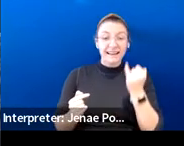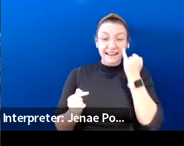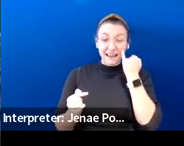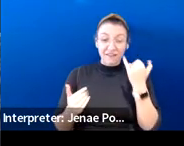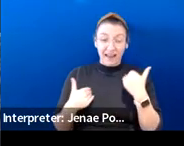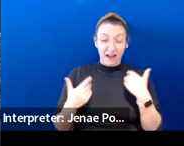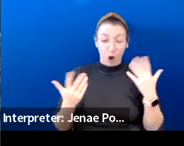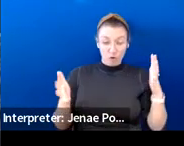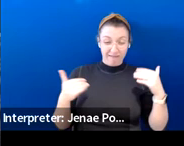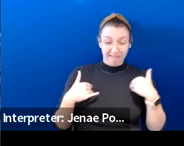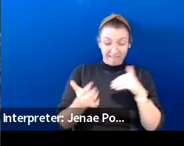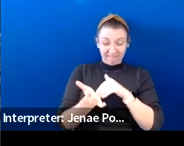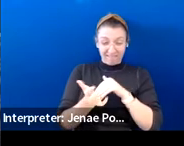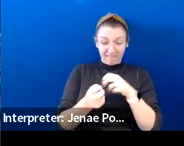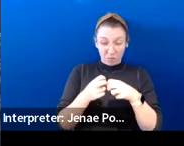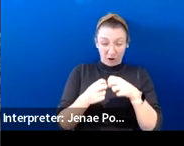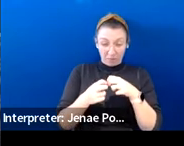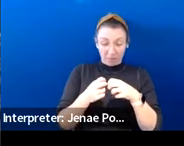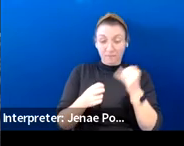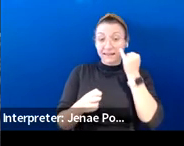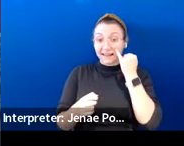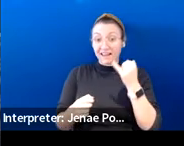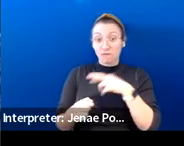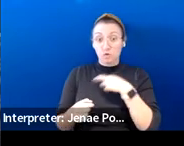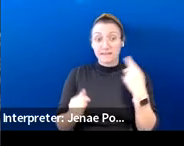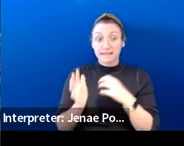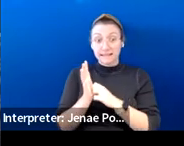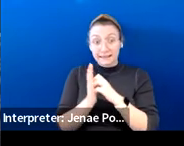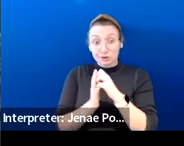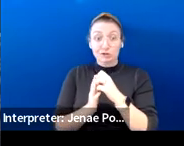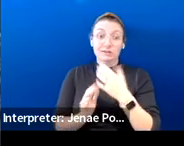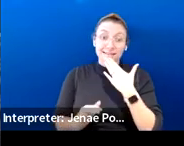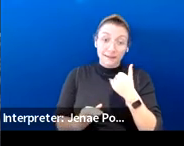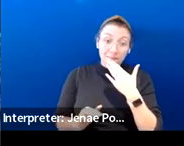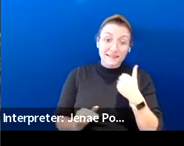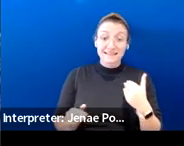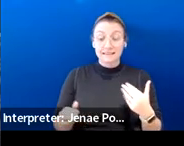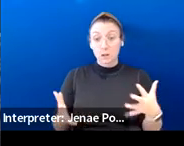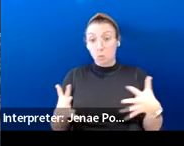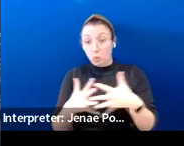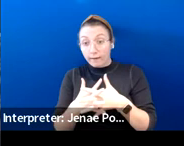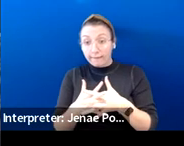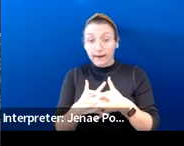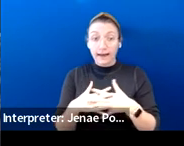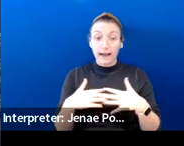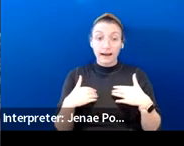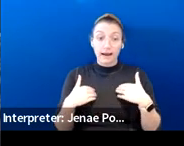Most of our kind of cancer type one and type two diabetes, pregnancy, asthma. And of course, that